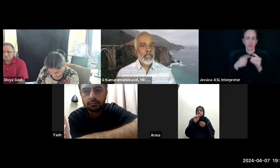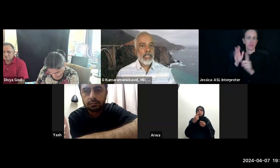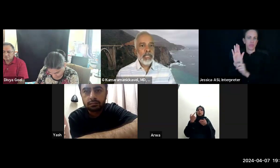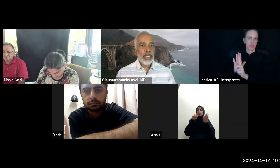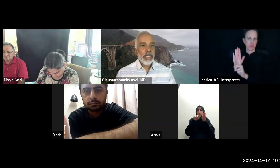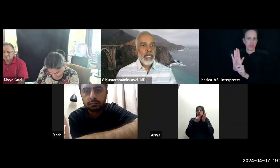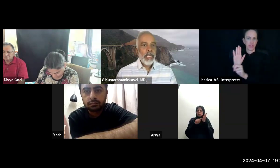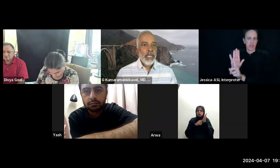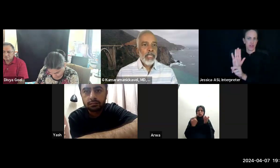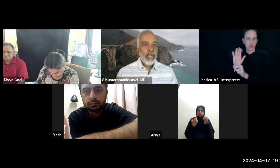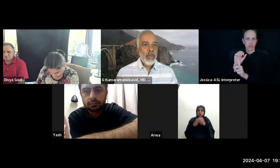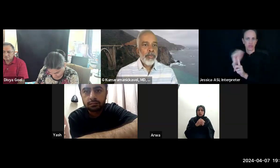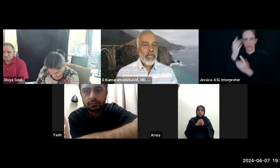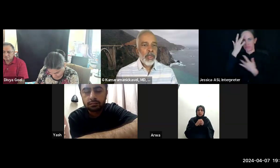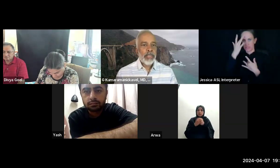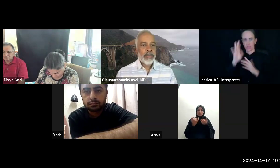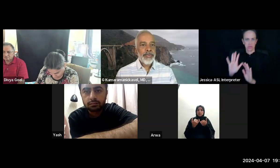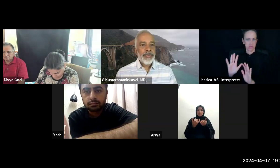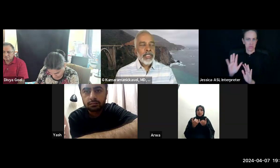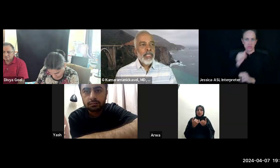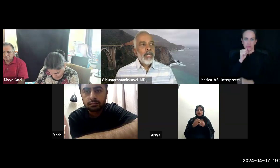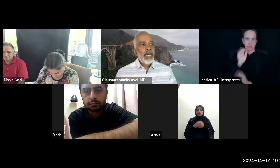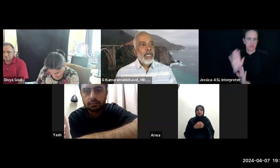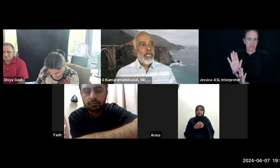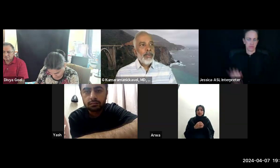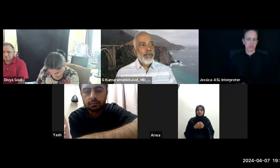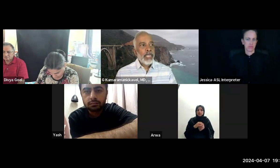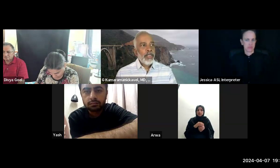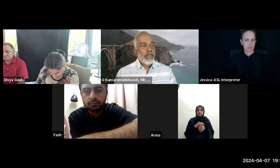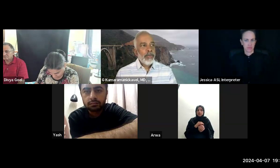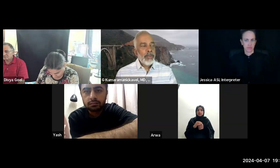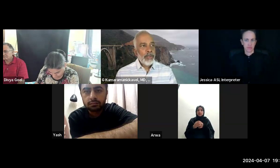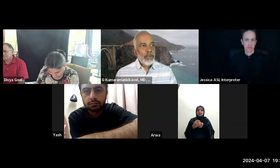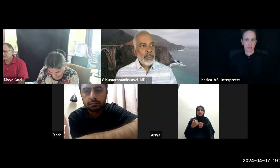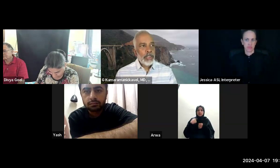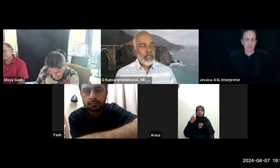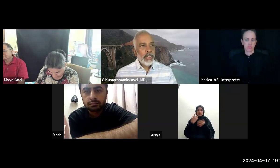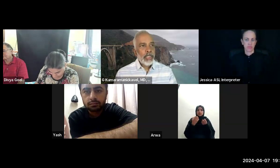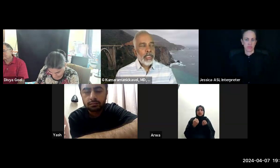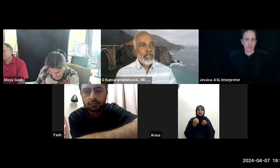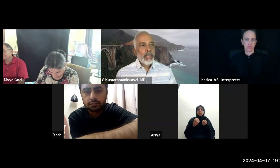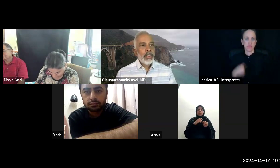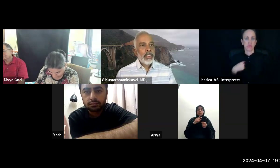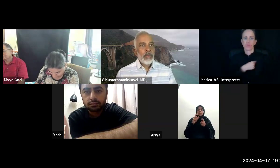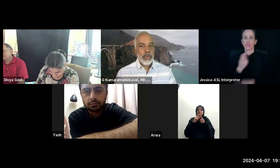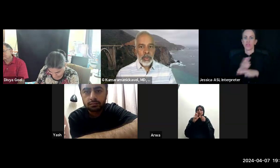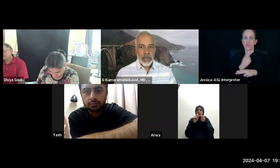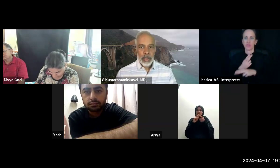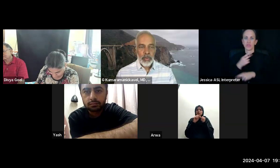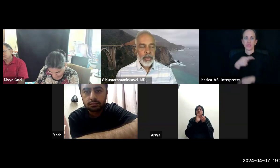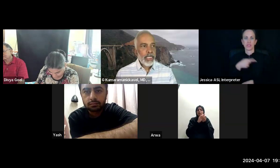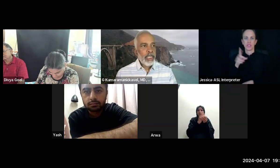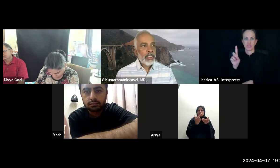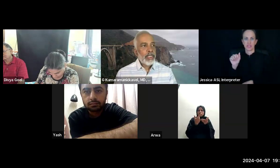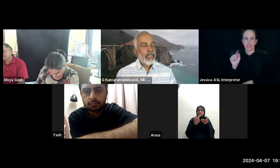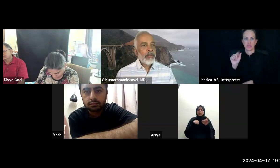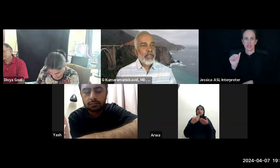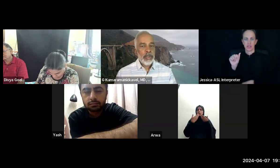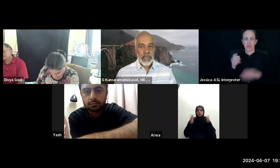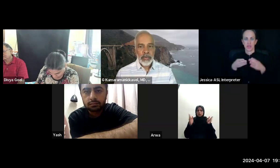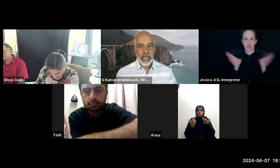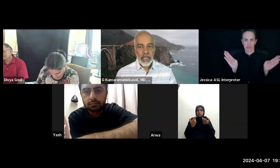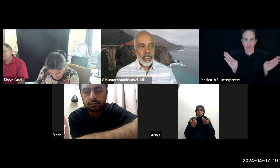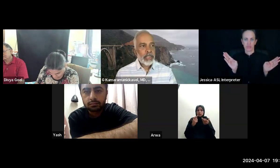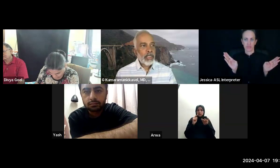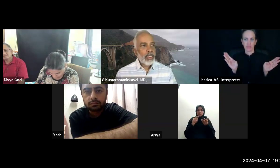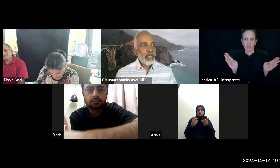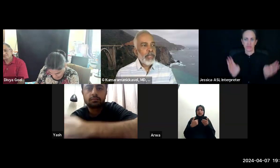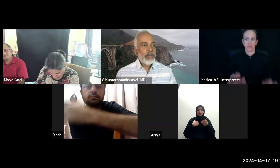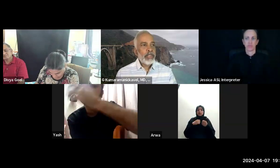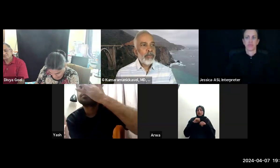in an in an open talk. I we do use this data a little more openly without revealing people's